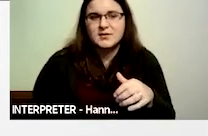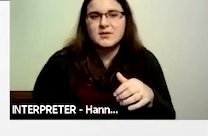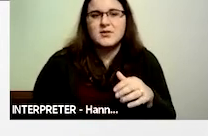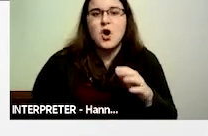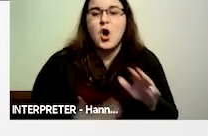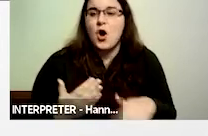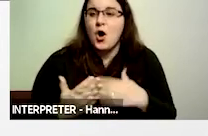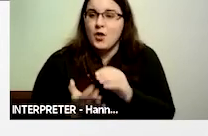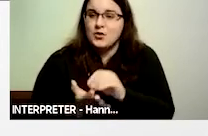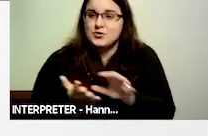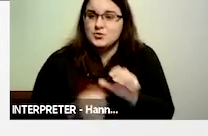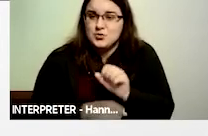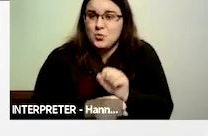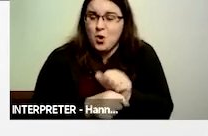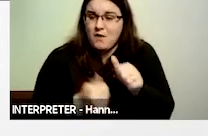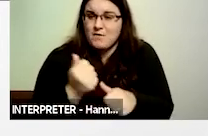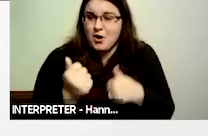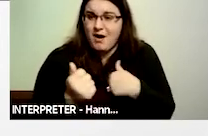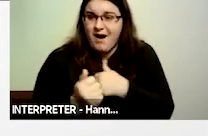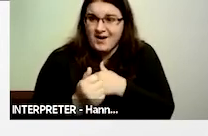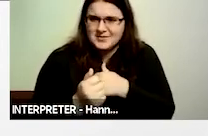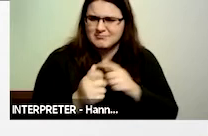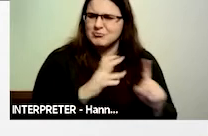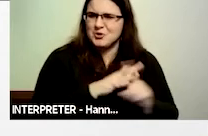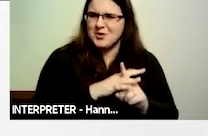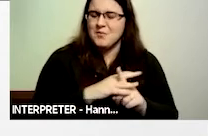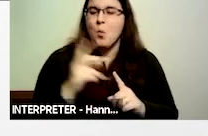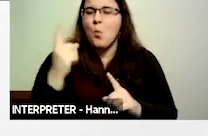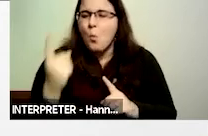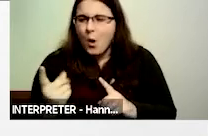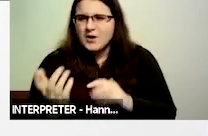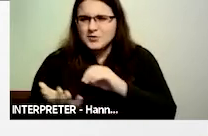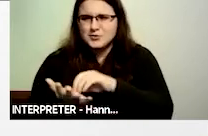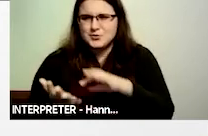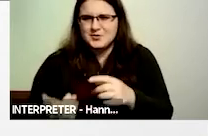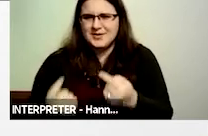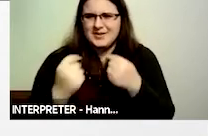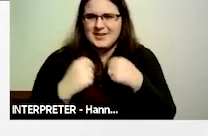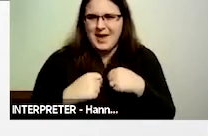showed up one student came in costume. It happened to be a Harry Potter costume.